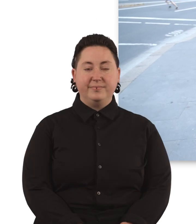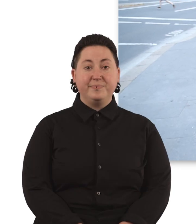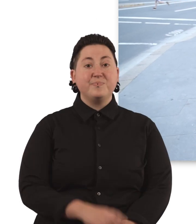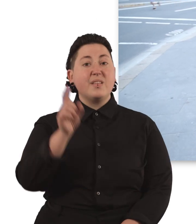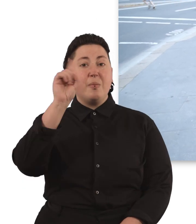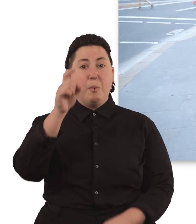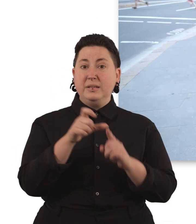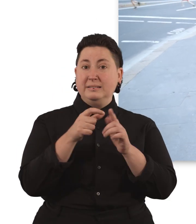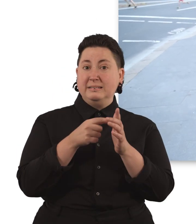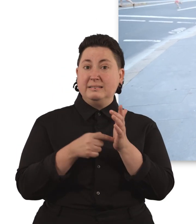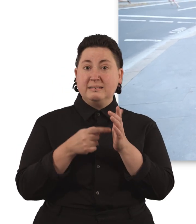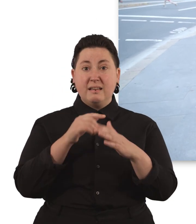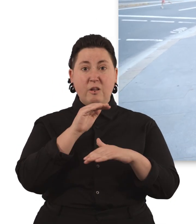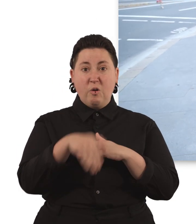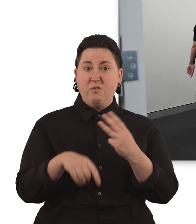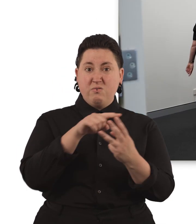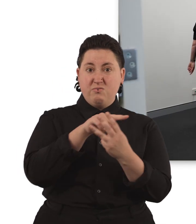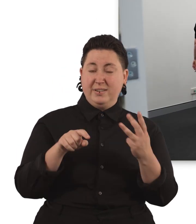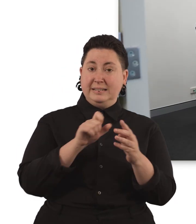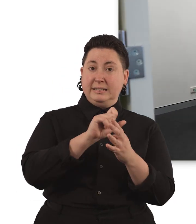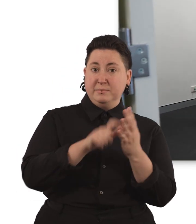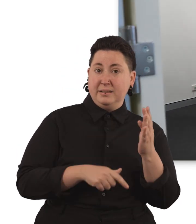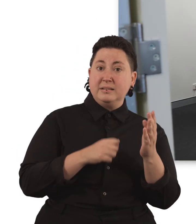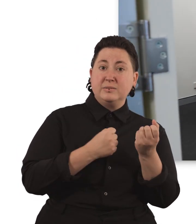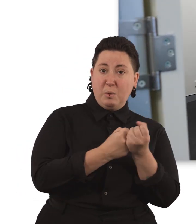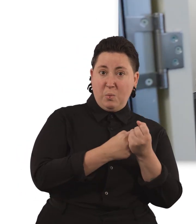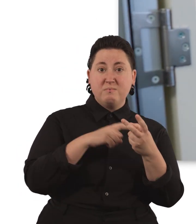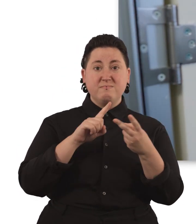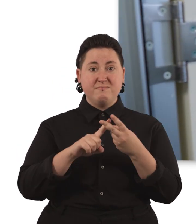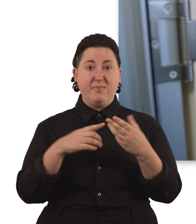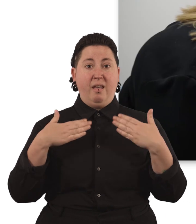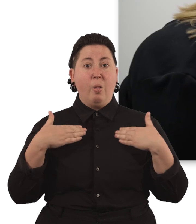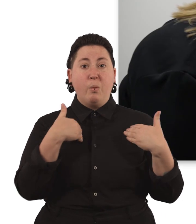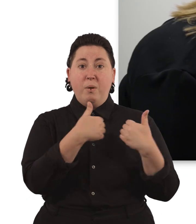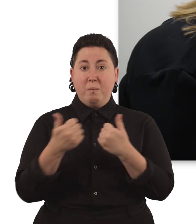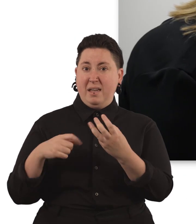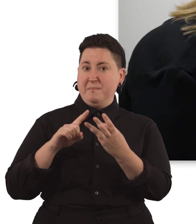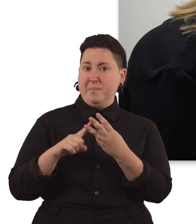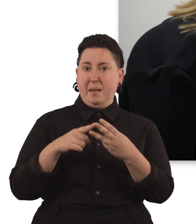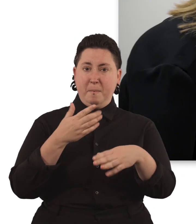Currently, data from disability supports, health and wellbeing and from areas of employment are not linked.